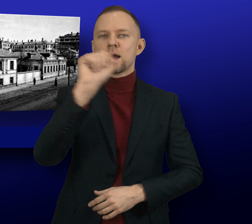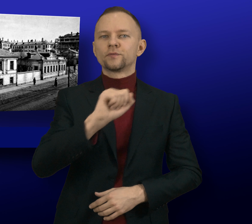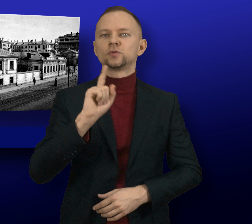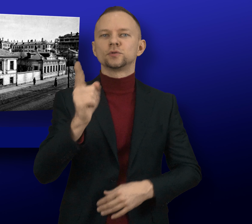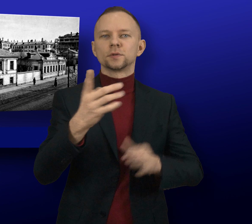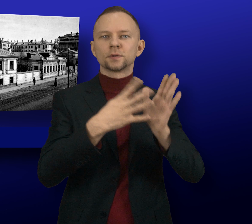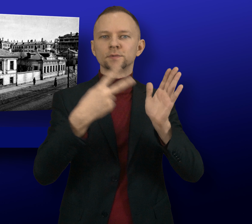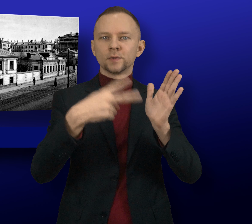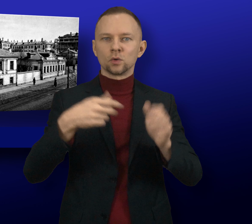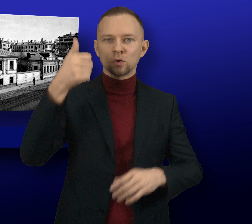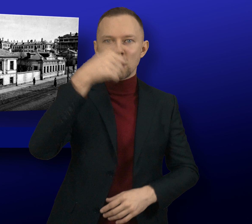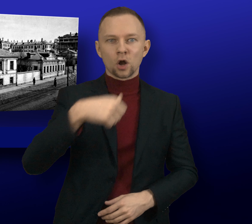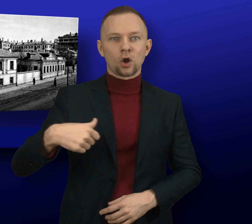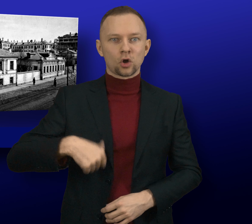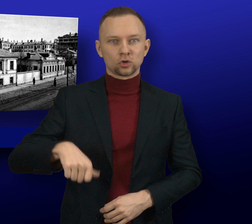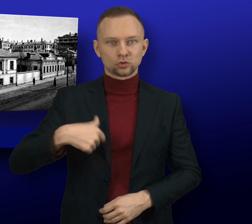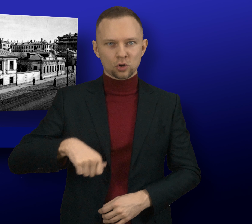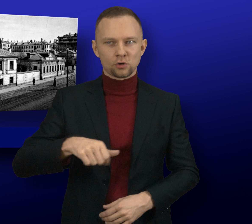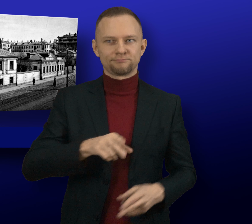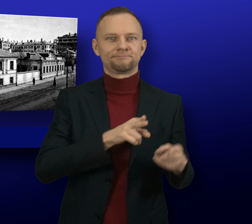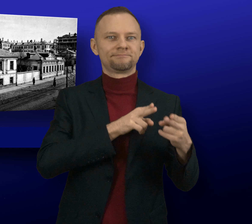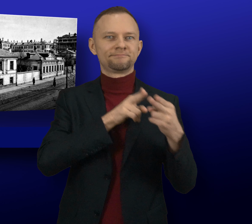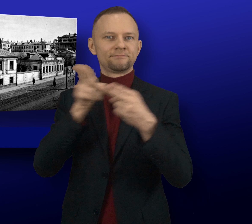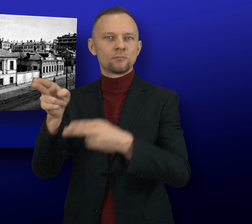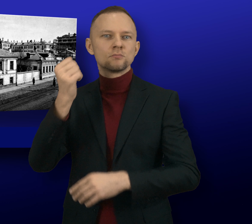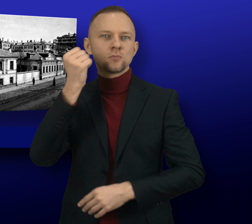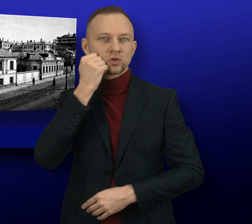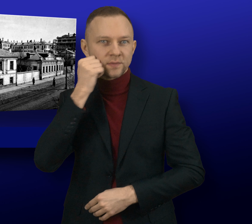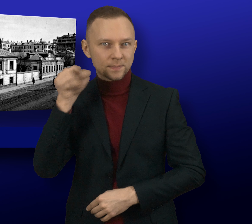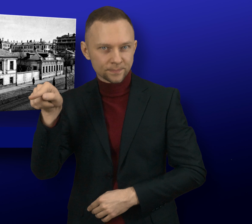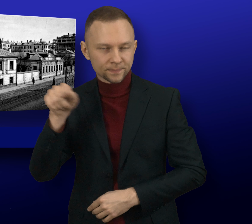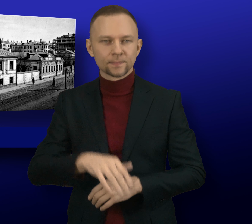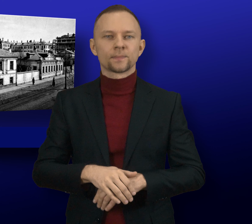And in August 1920, Lychkina arrived in Moscow.